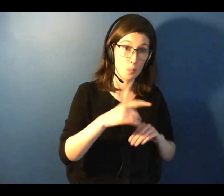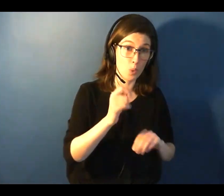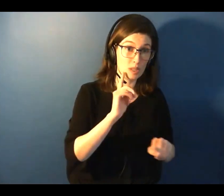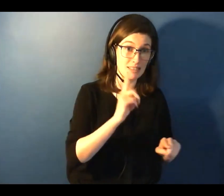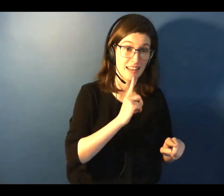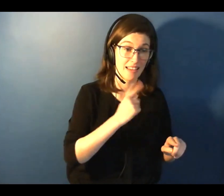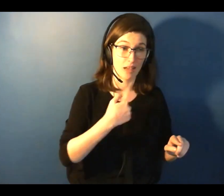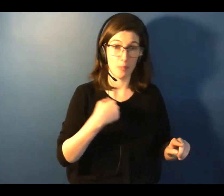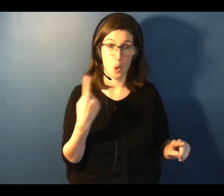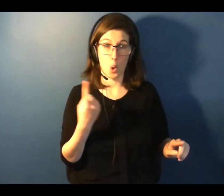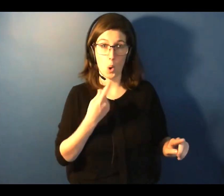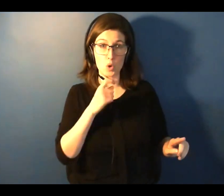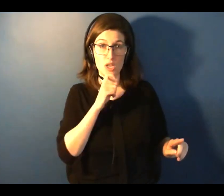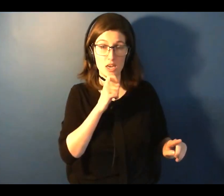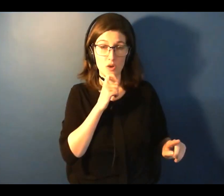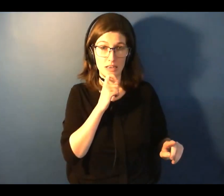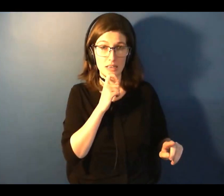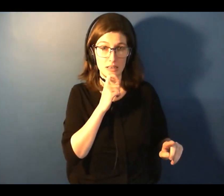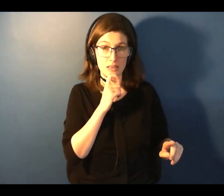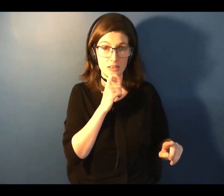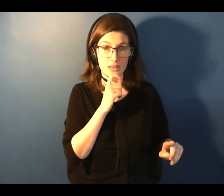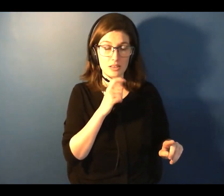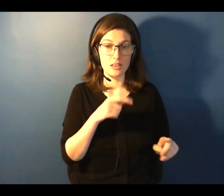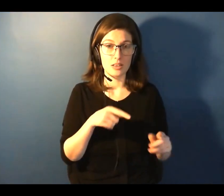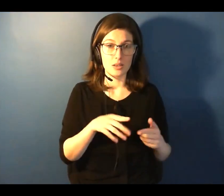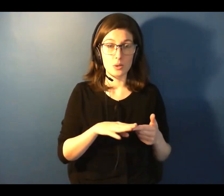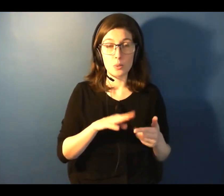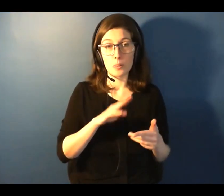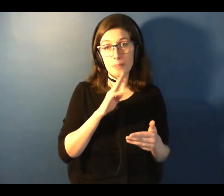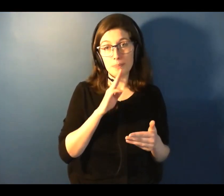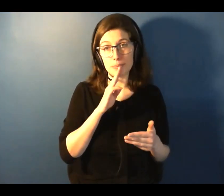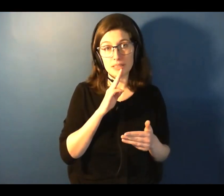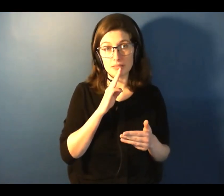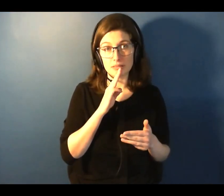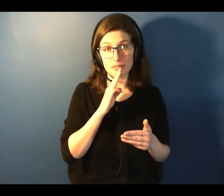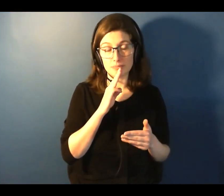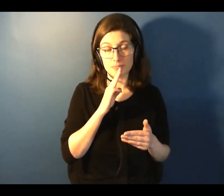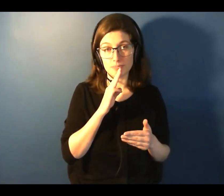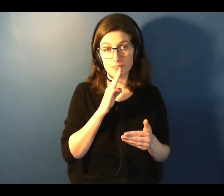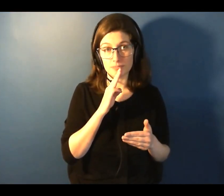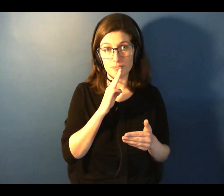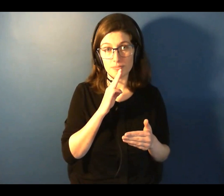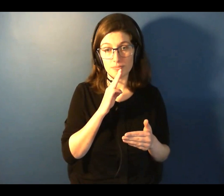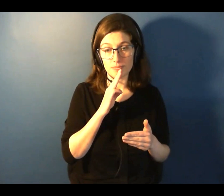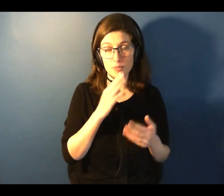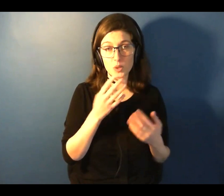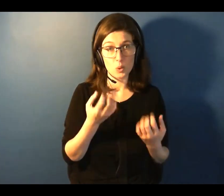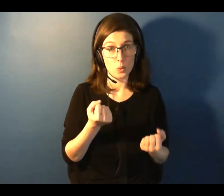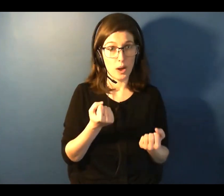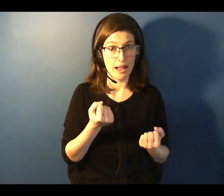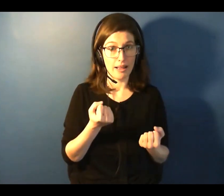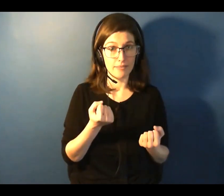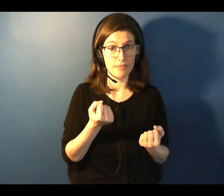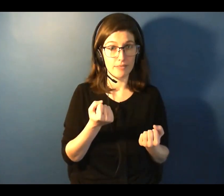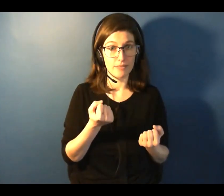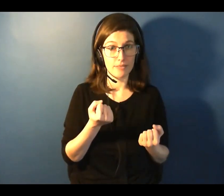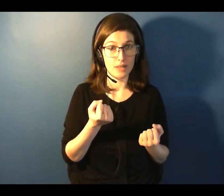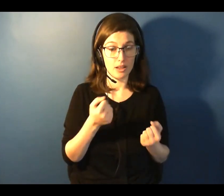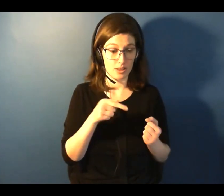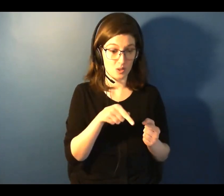So actually, to have the resource, we had the resource within our company to do this first-hand